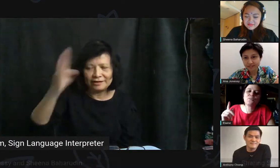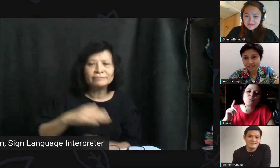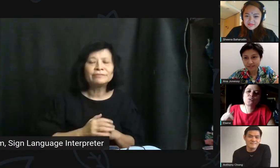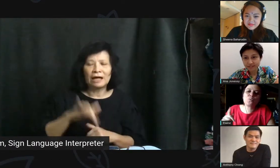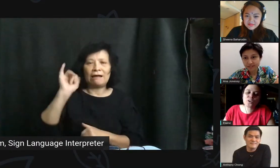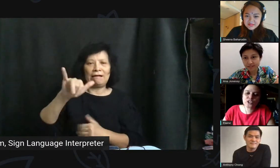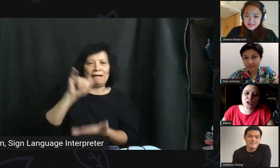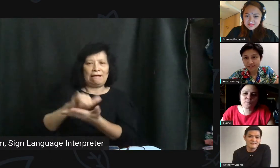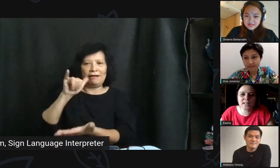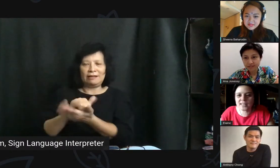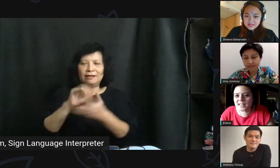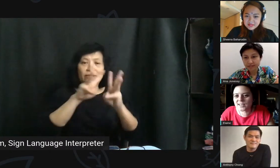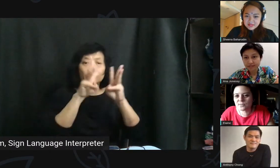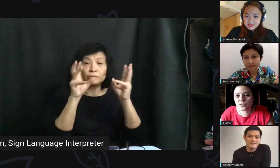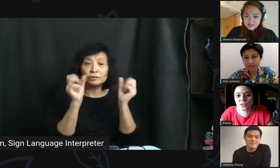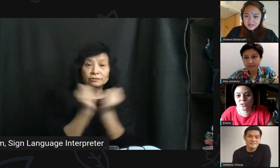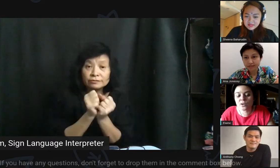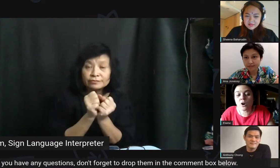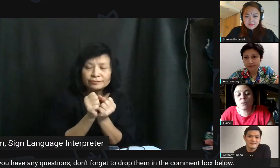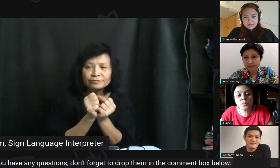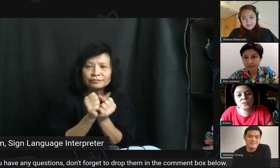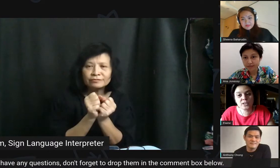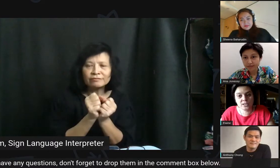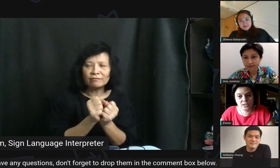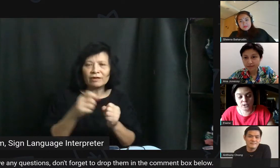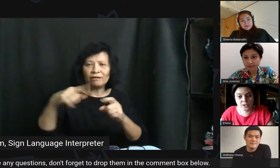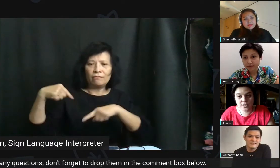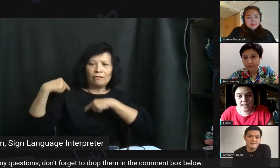We were workshopping this for almost a year.